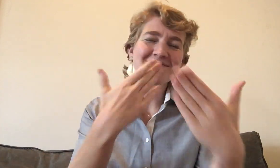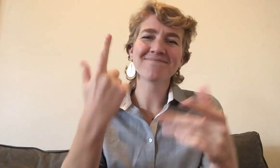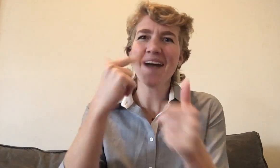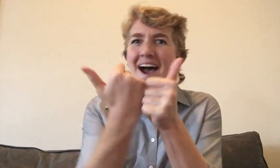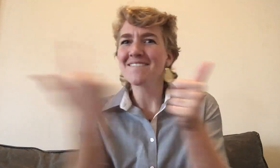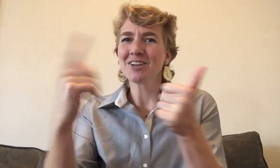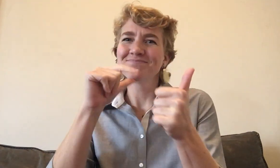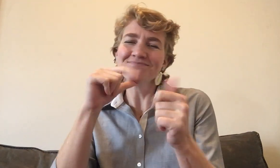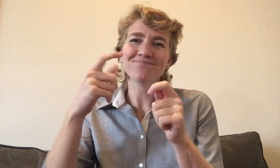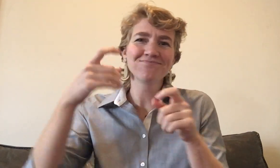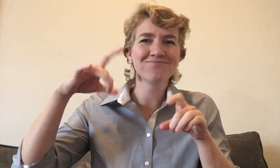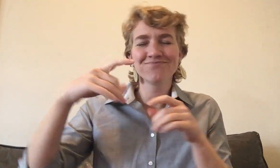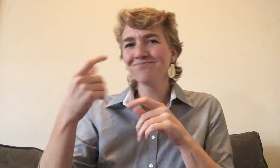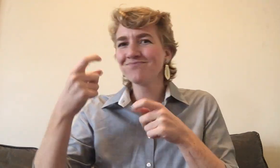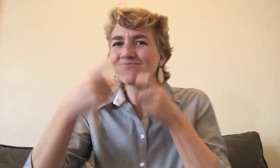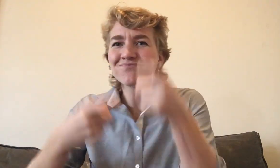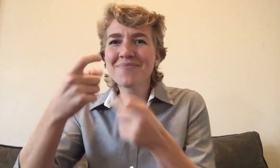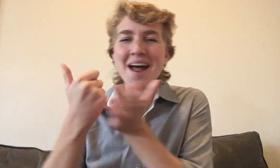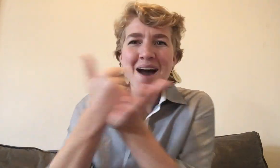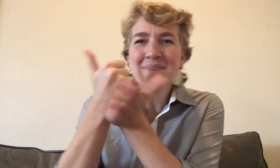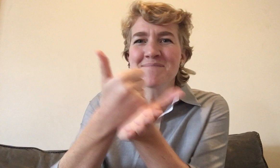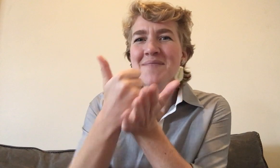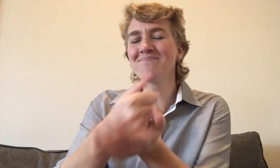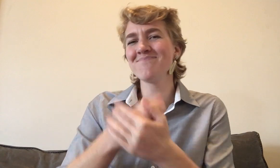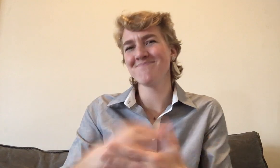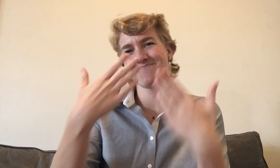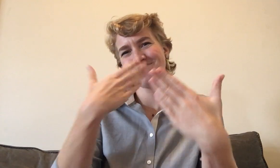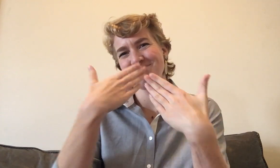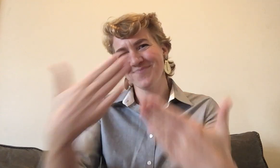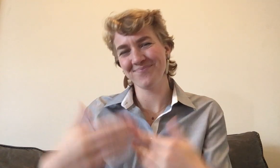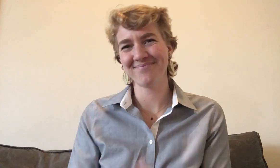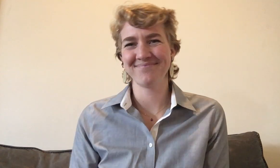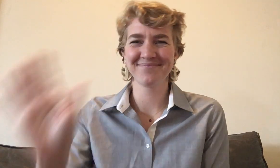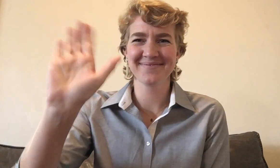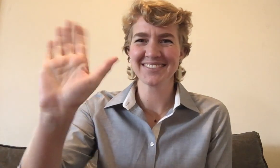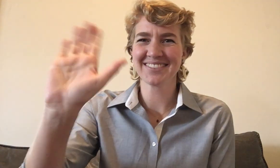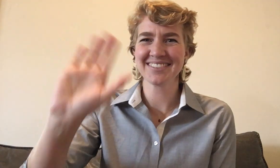And thank you to those who have helped out and contributed to this experiment. Good bye!